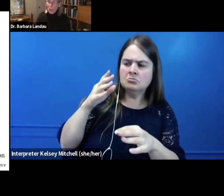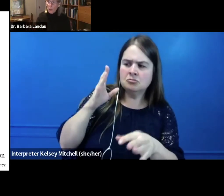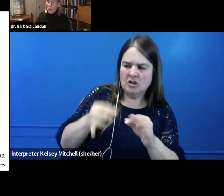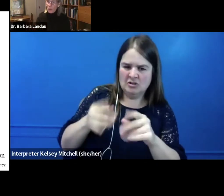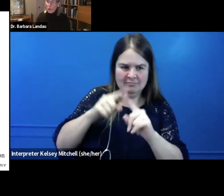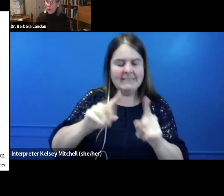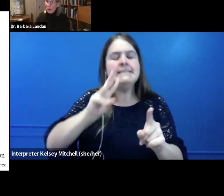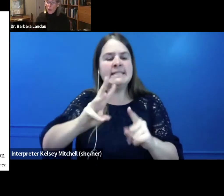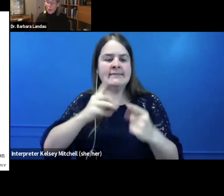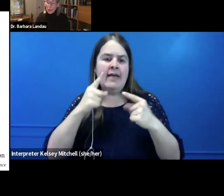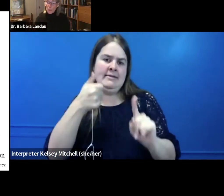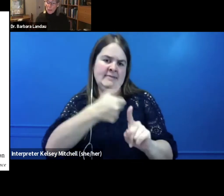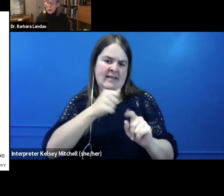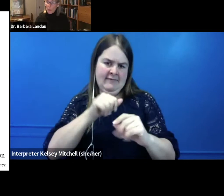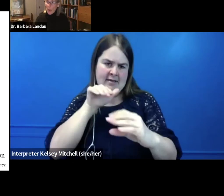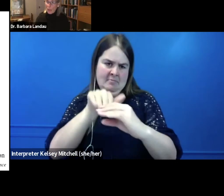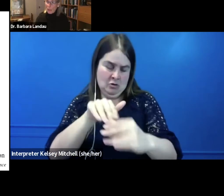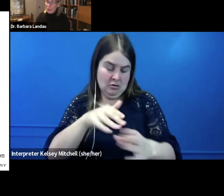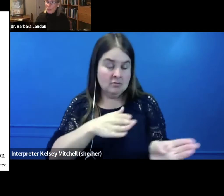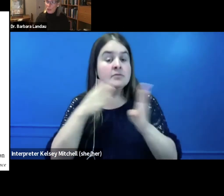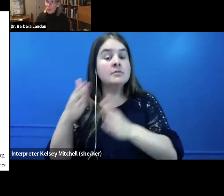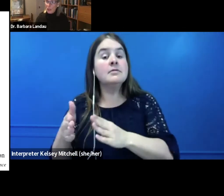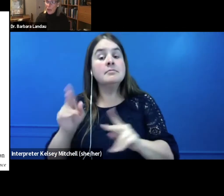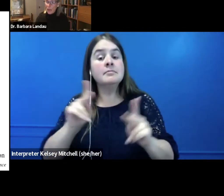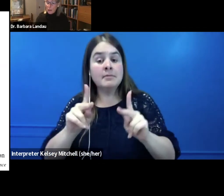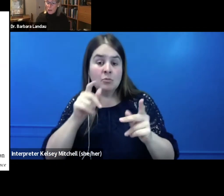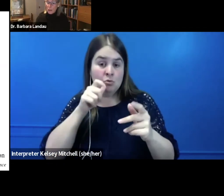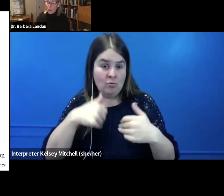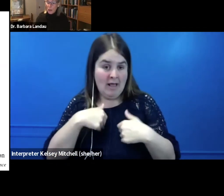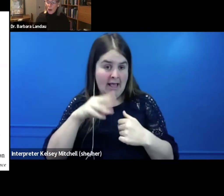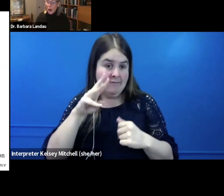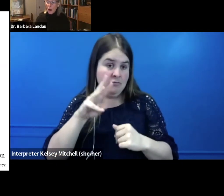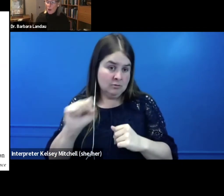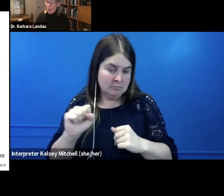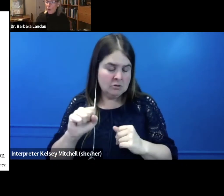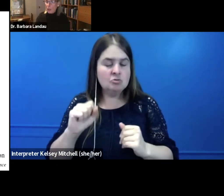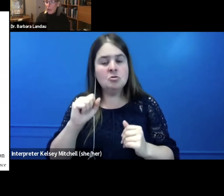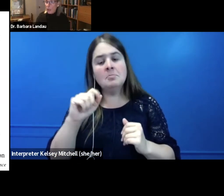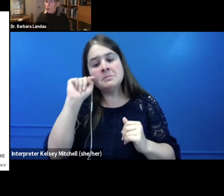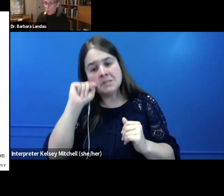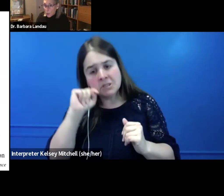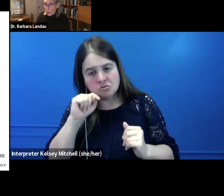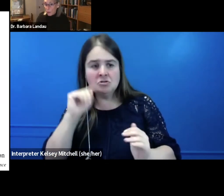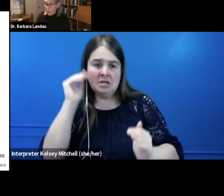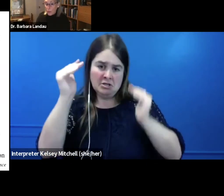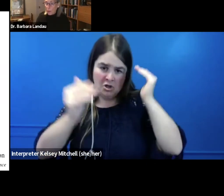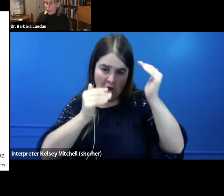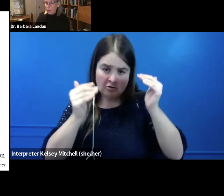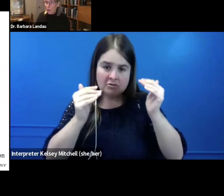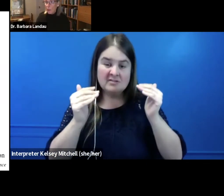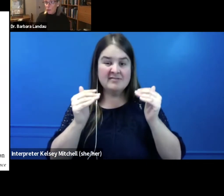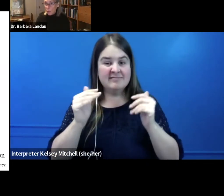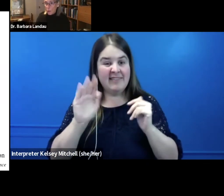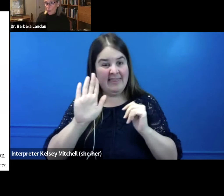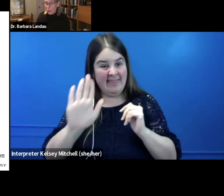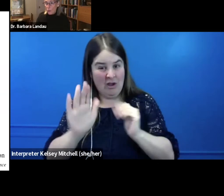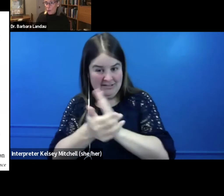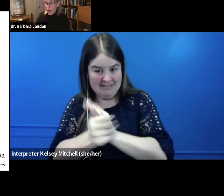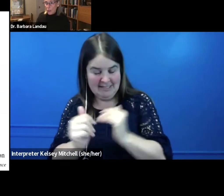we also found that williams syndrome adolescents and adults are more like four-year-olds typically